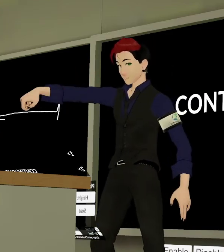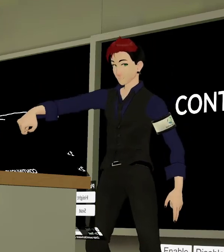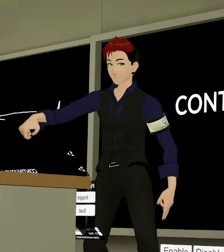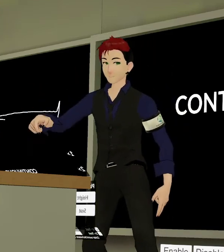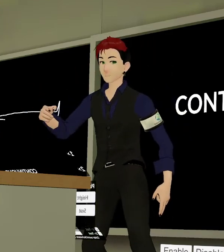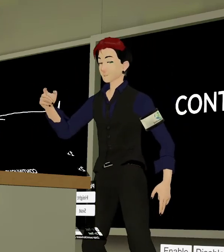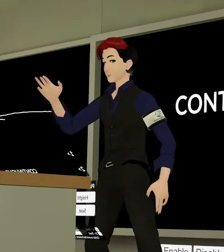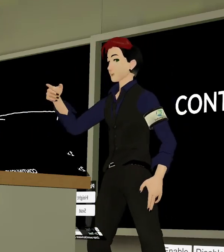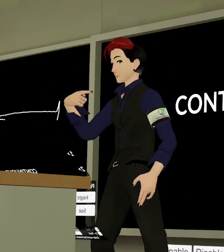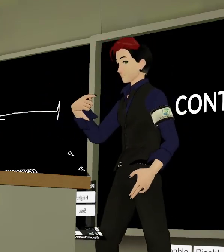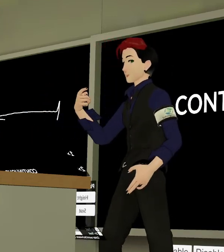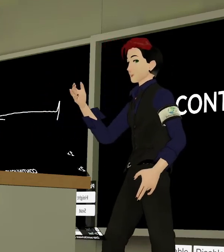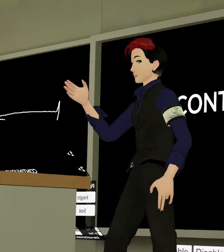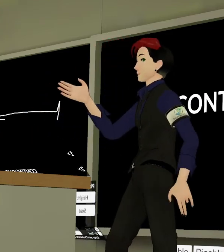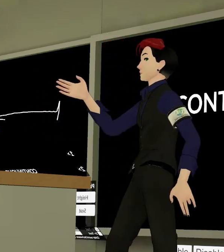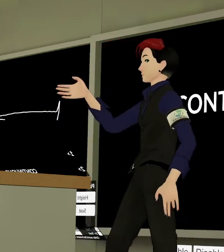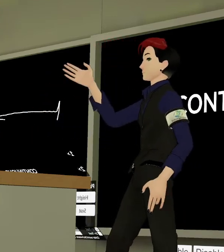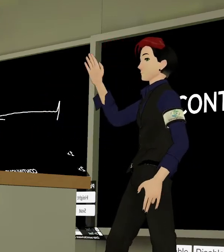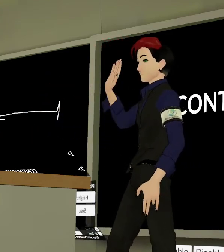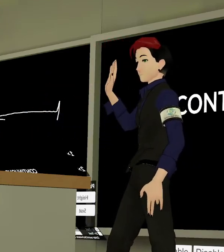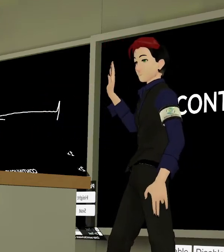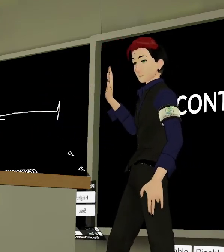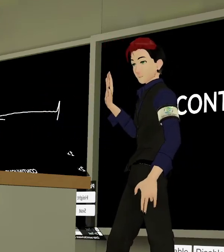yes so past i can do a little bit i can